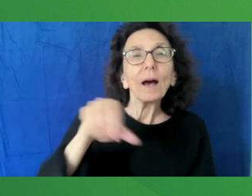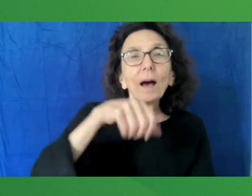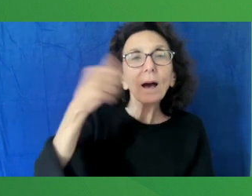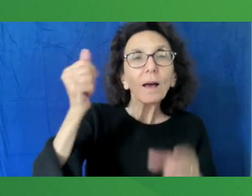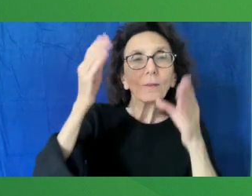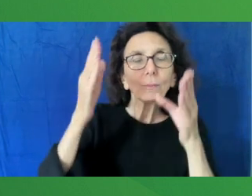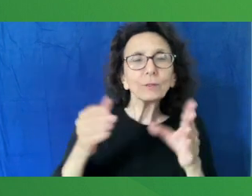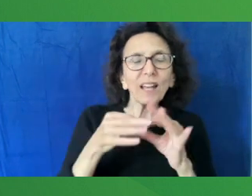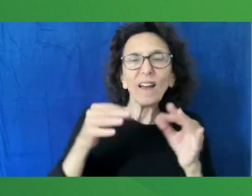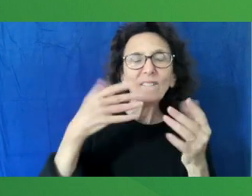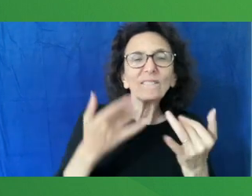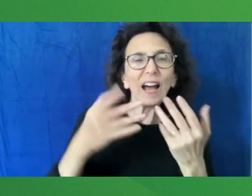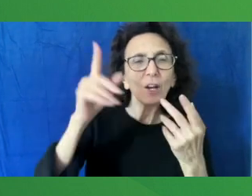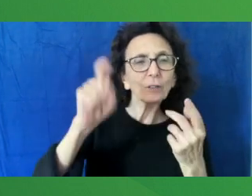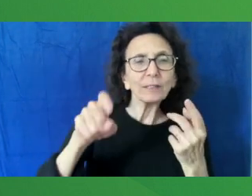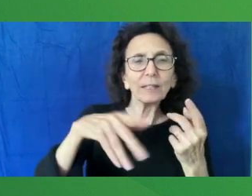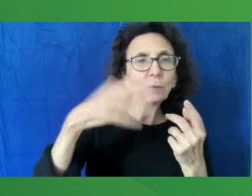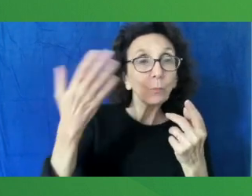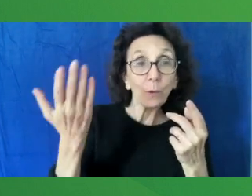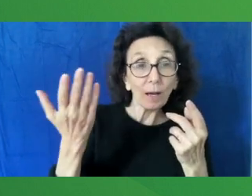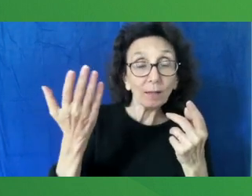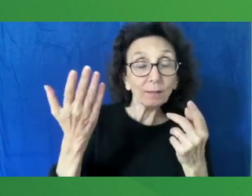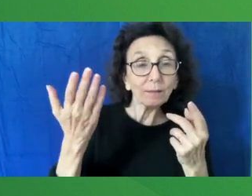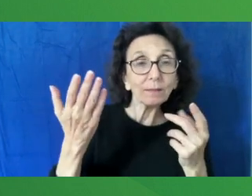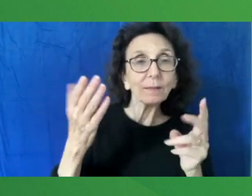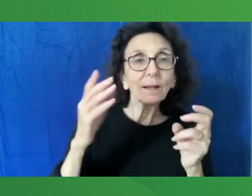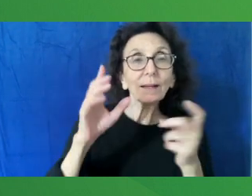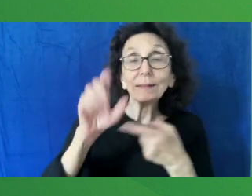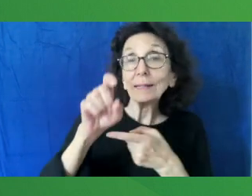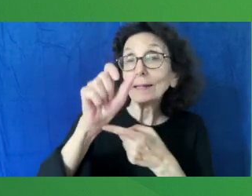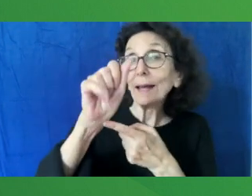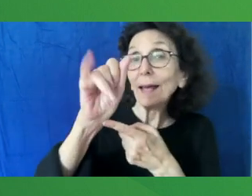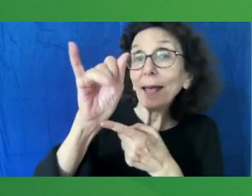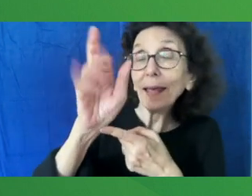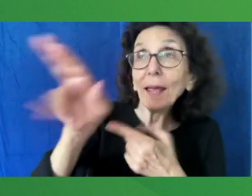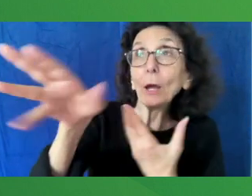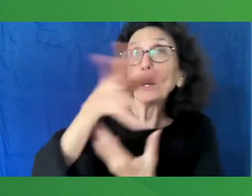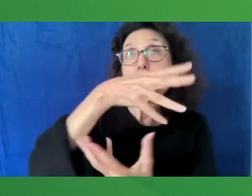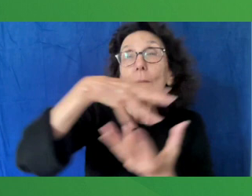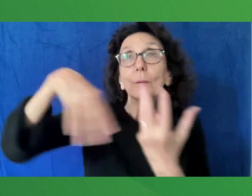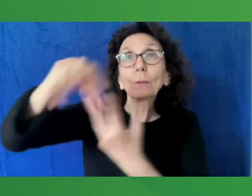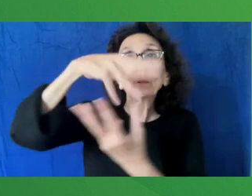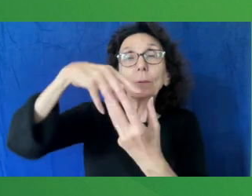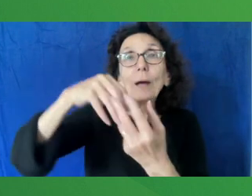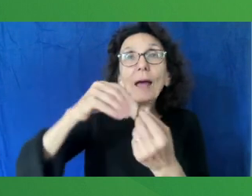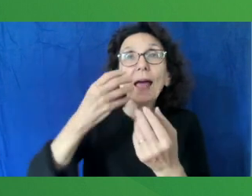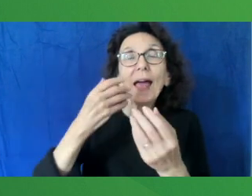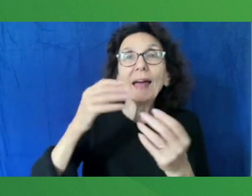So someone's saying that fires need air and fuel and heat.